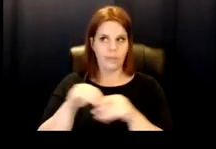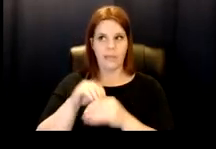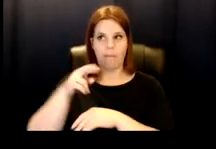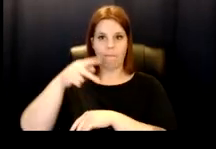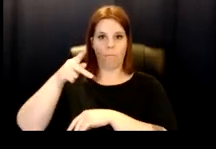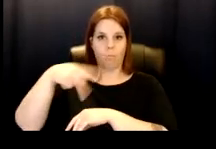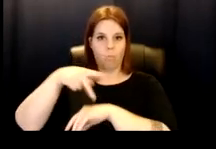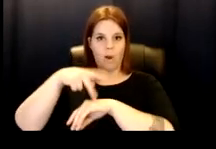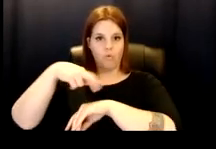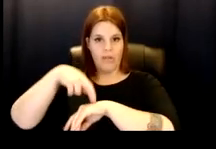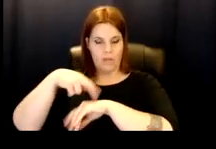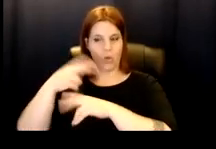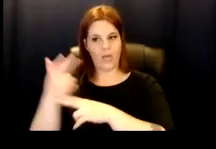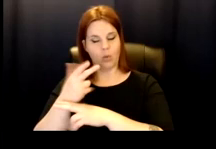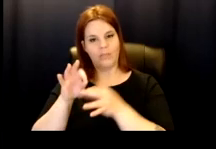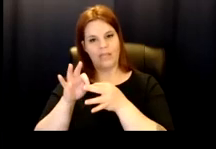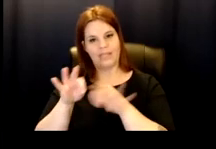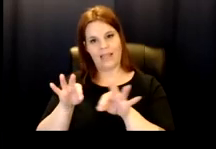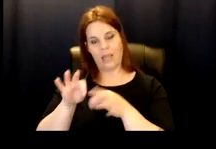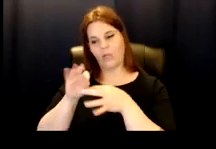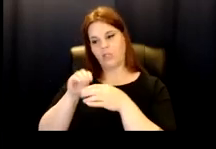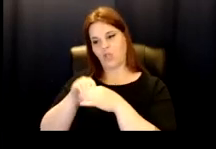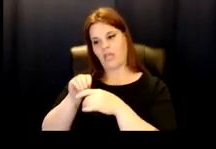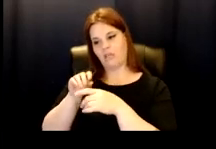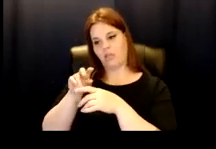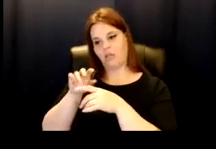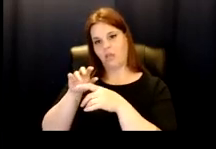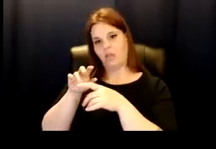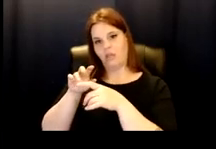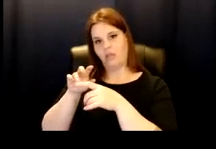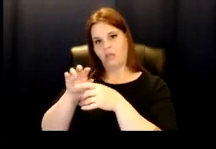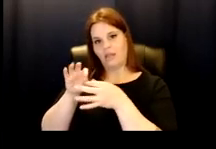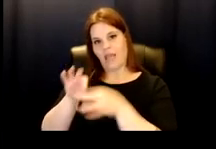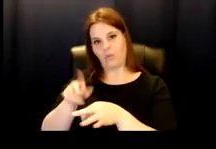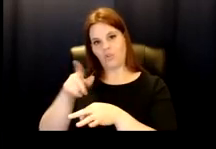uses the language in terms that they use. During the next cycle, however, all of the